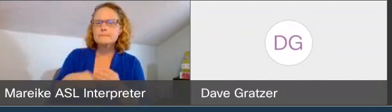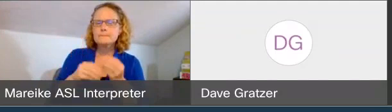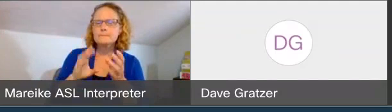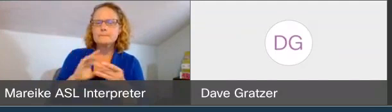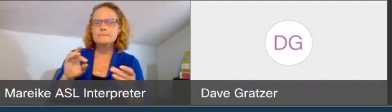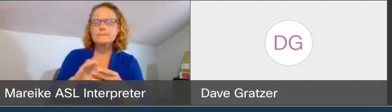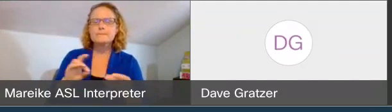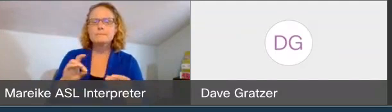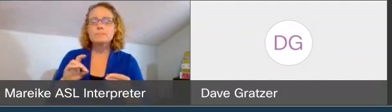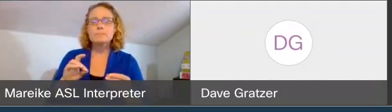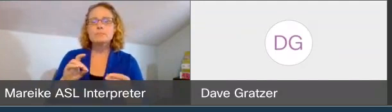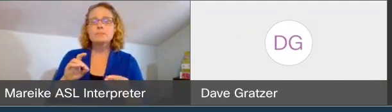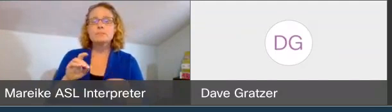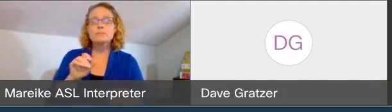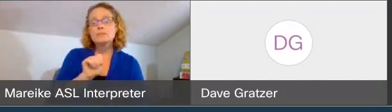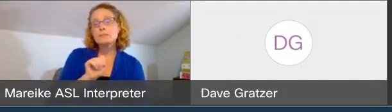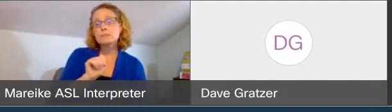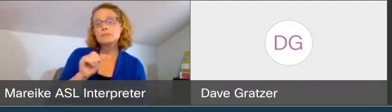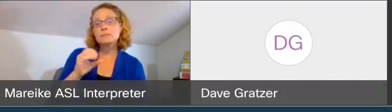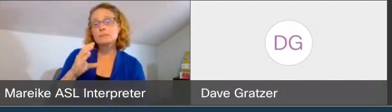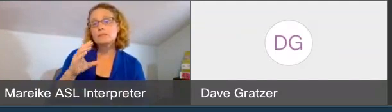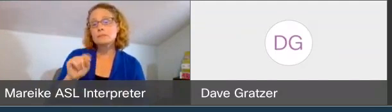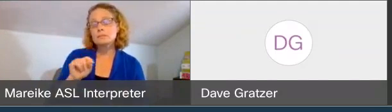assertive community treatment in all its history and all the studies there's been